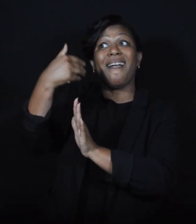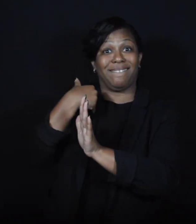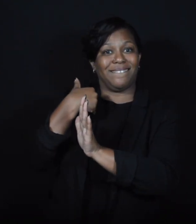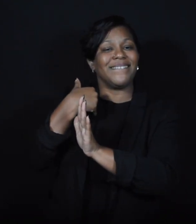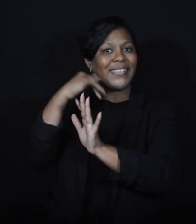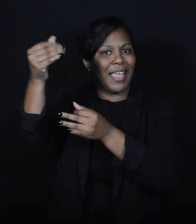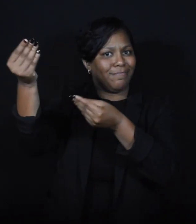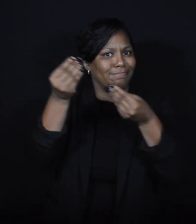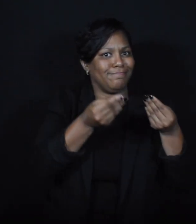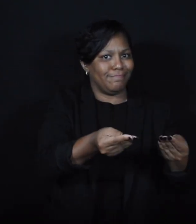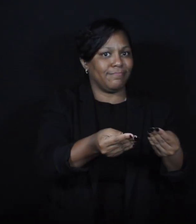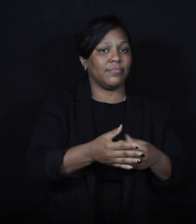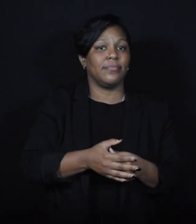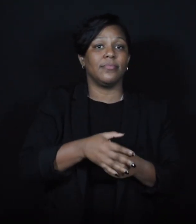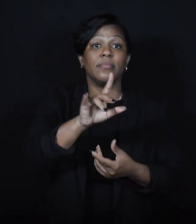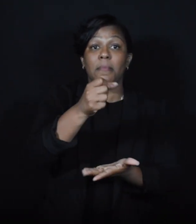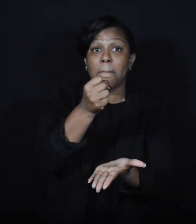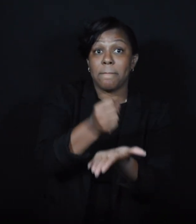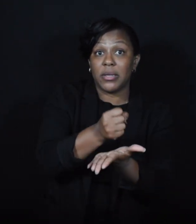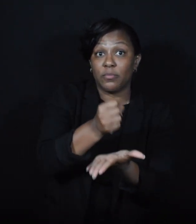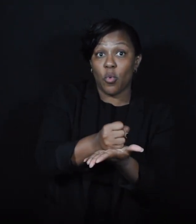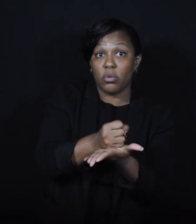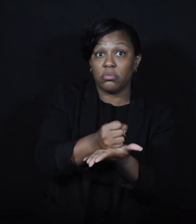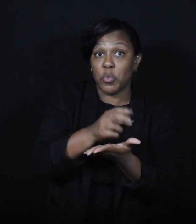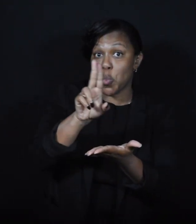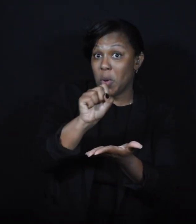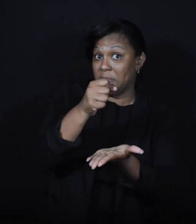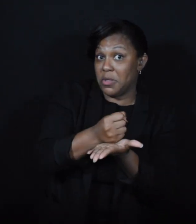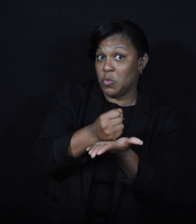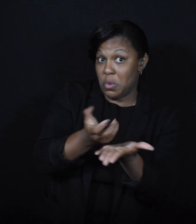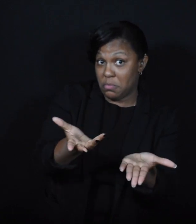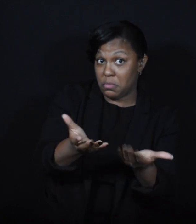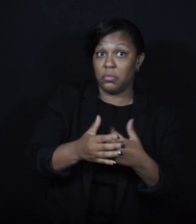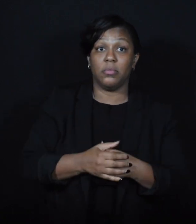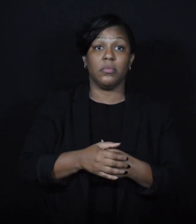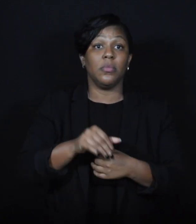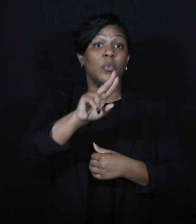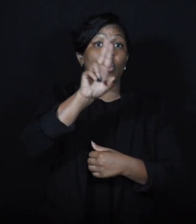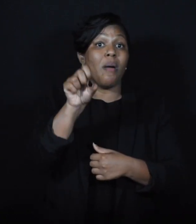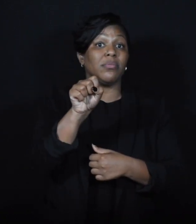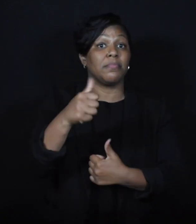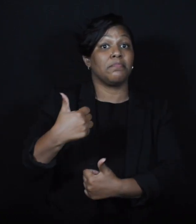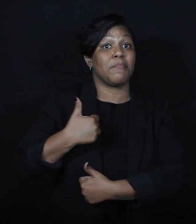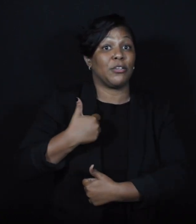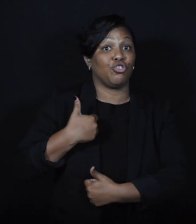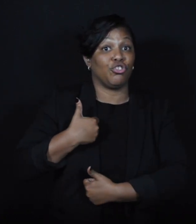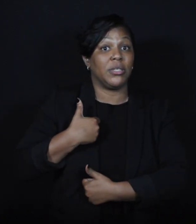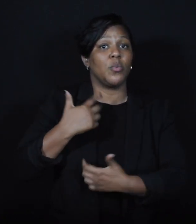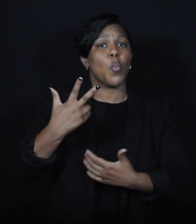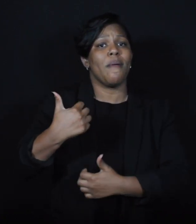a valid US passport a US Military or Veteran ID